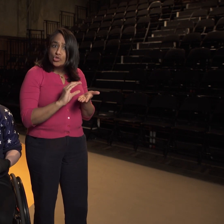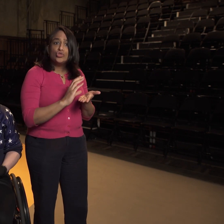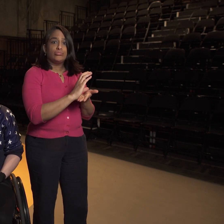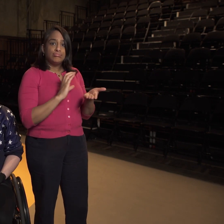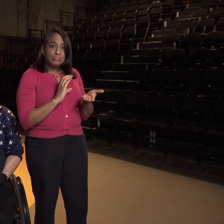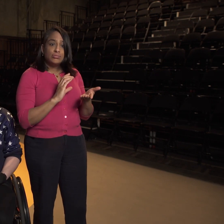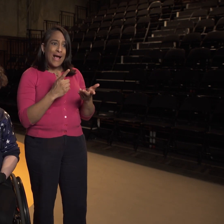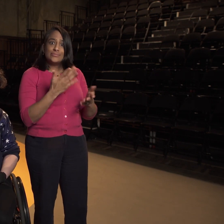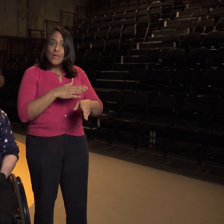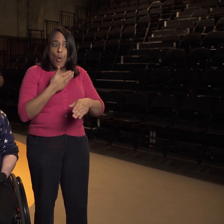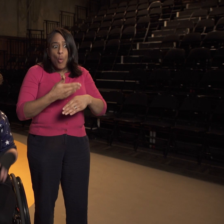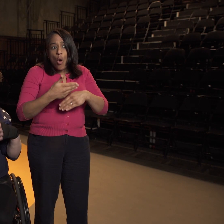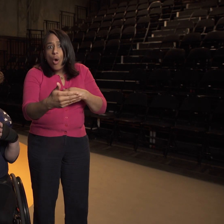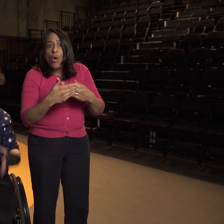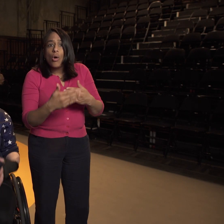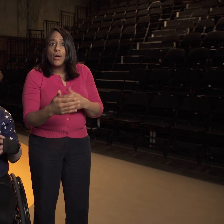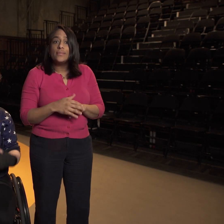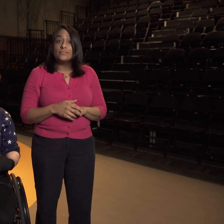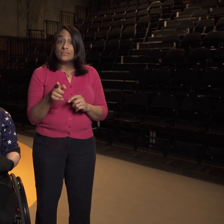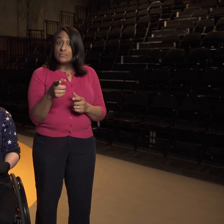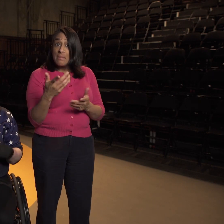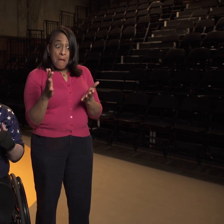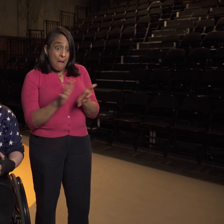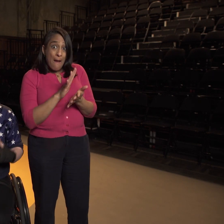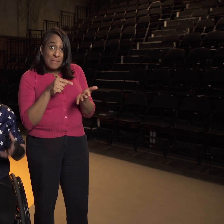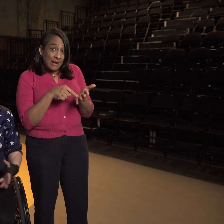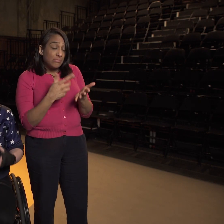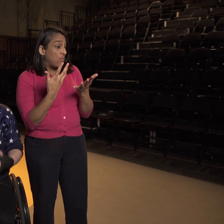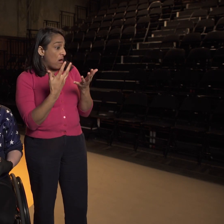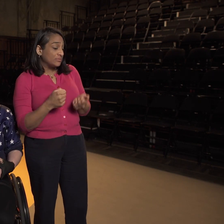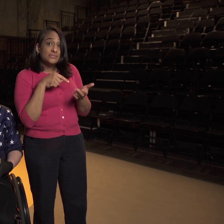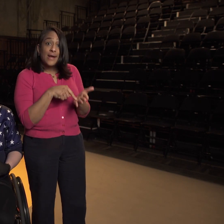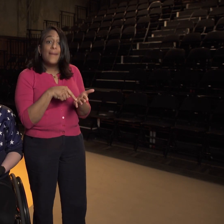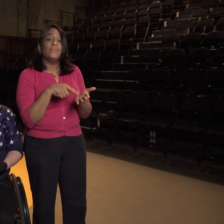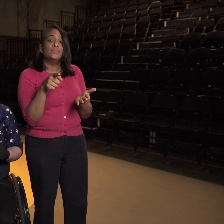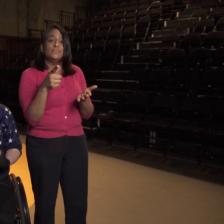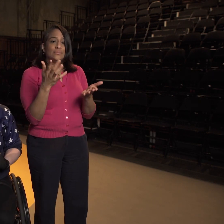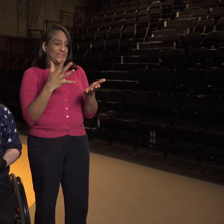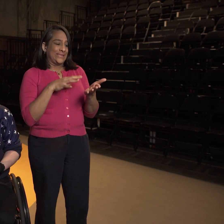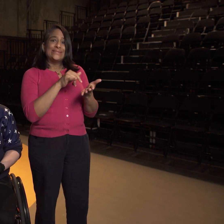and for how long. biscuit, biscuit To accept the offer you will need to complete the declaration